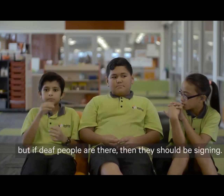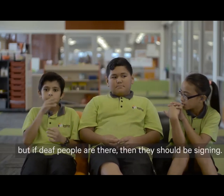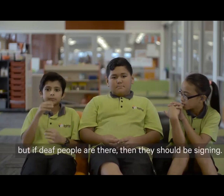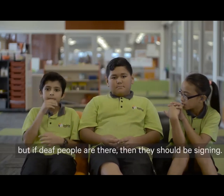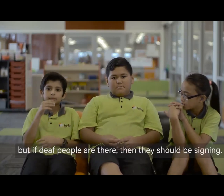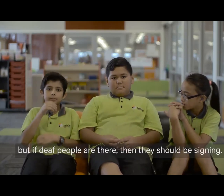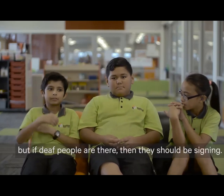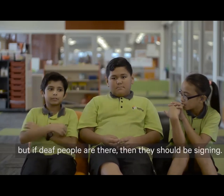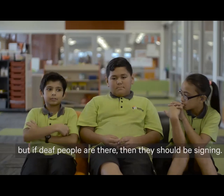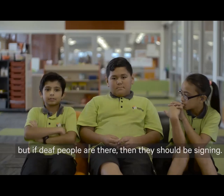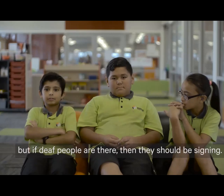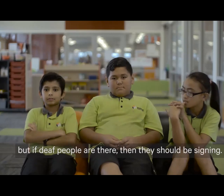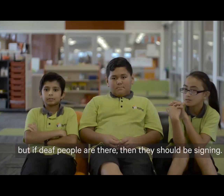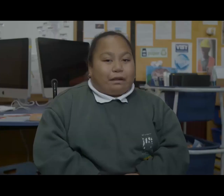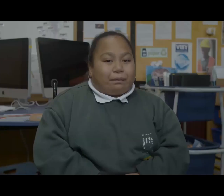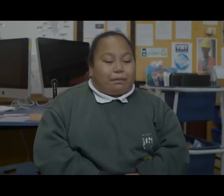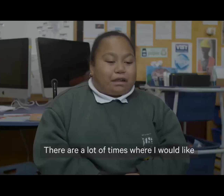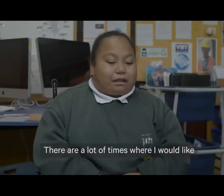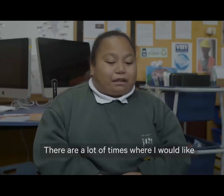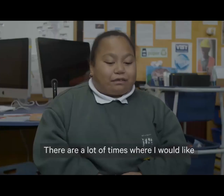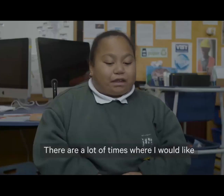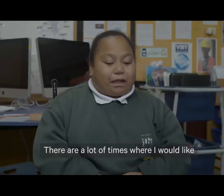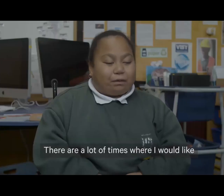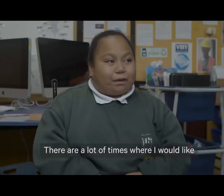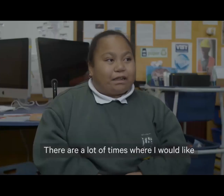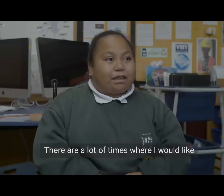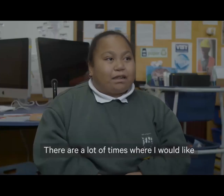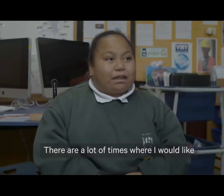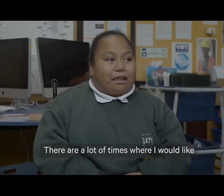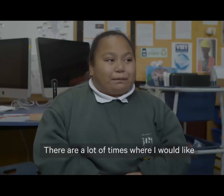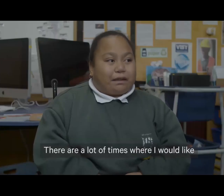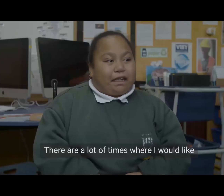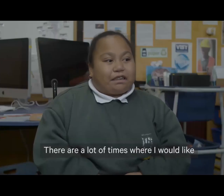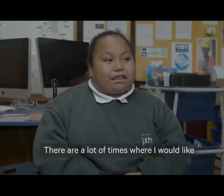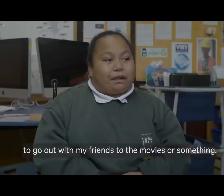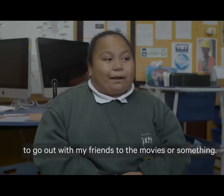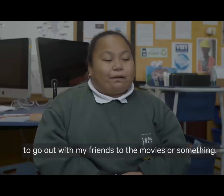But if deaf people are there, then they should be signing. There are a lot of times where I would like to go out